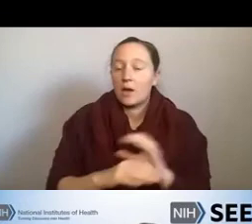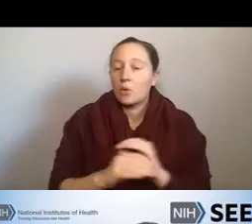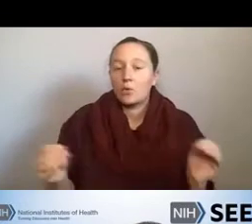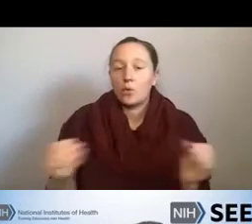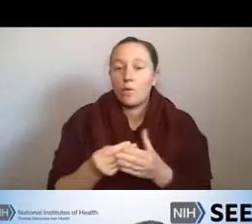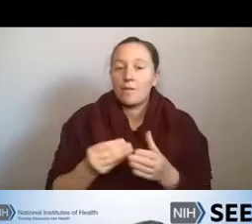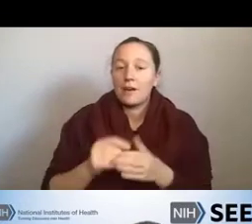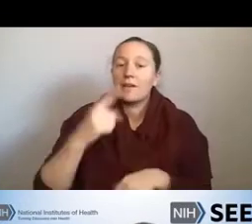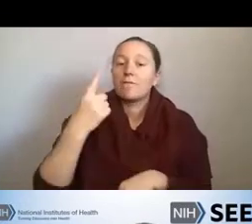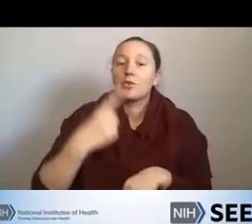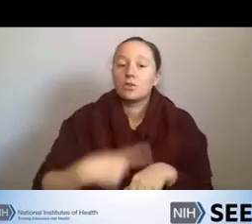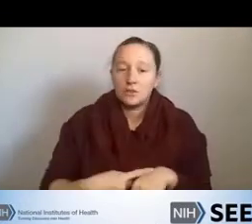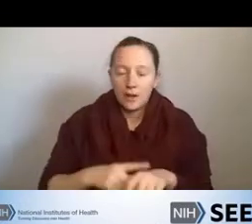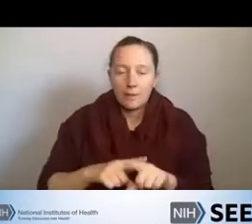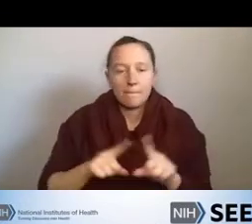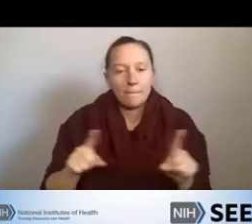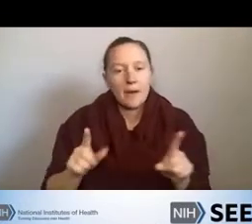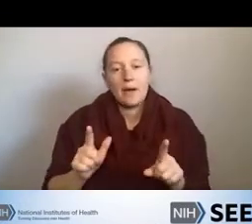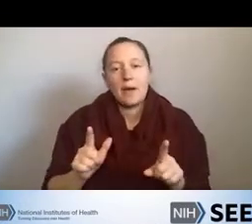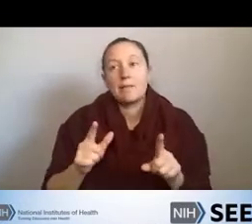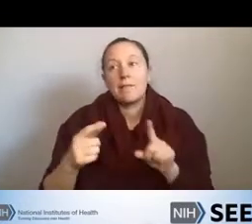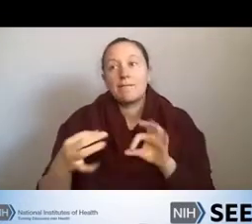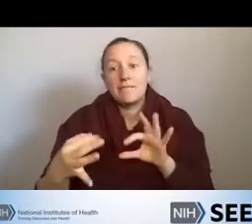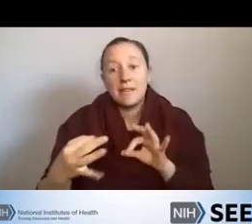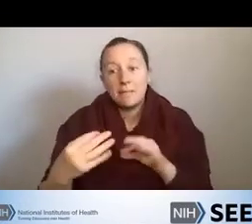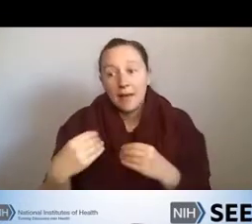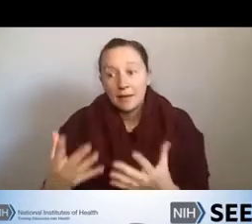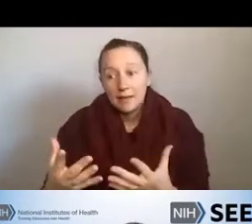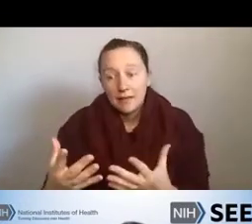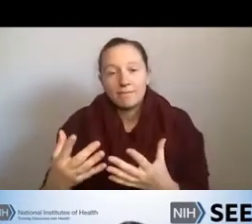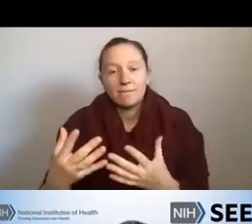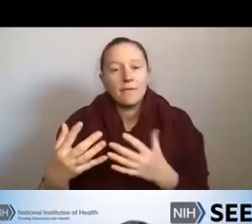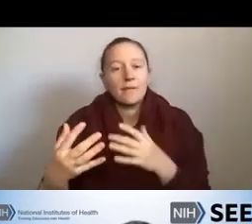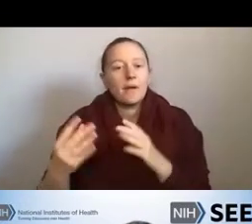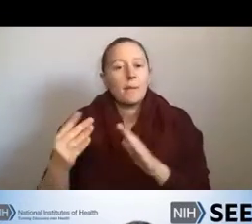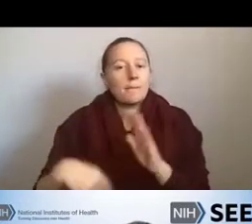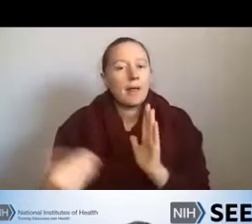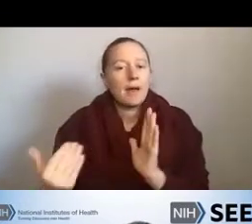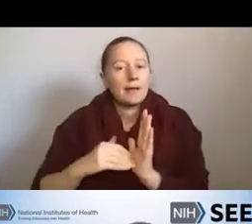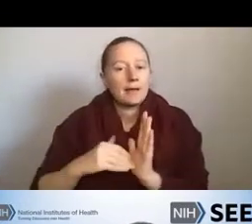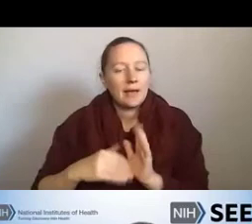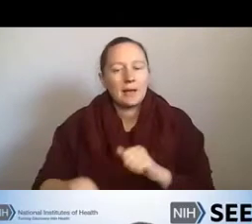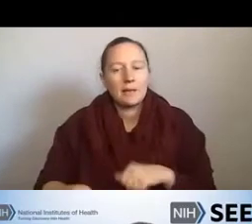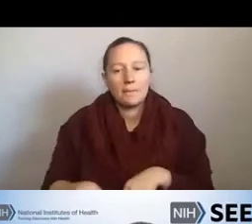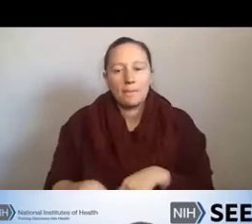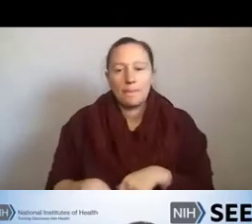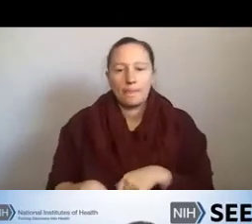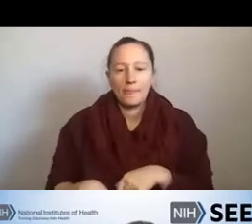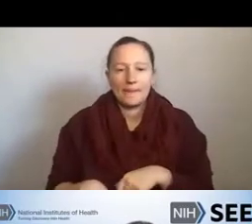they can always get feedback and then come back and reapply. What we incorporated into this program